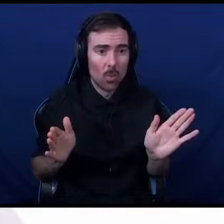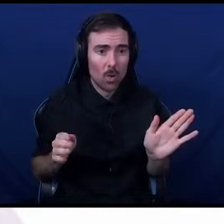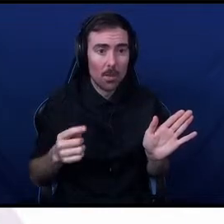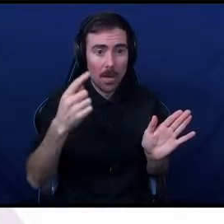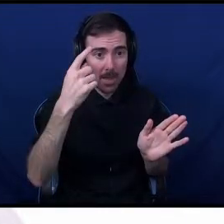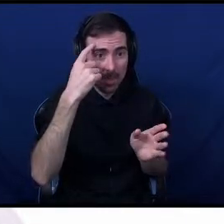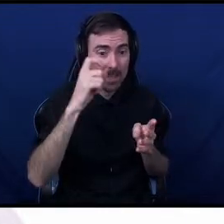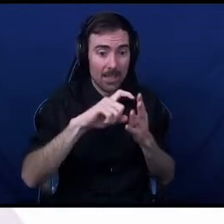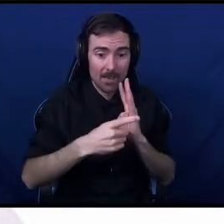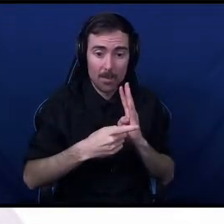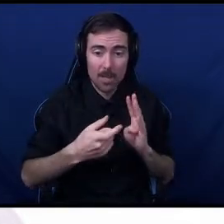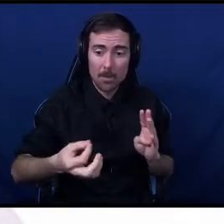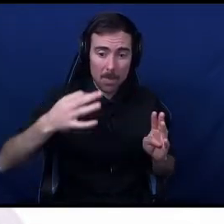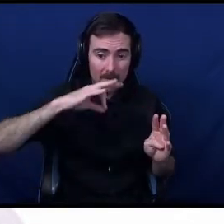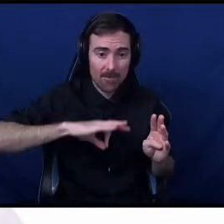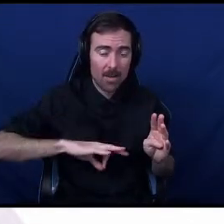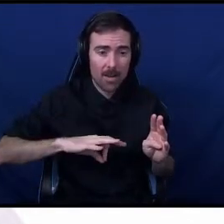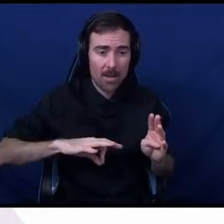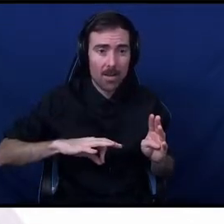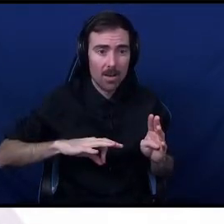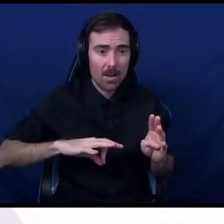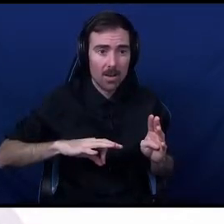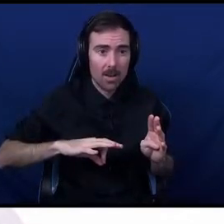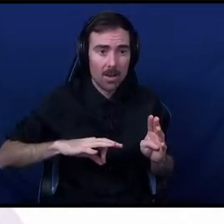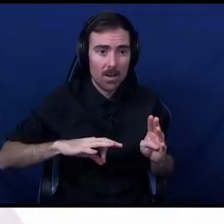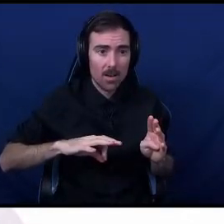benefited the broader community and us as a society. So I think